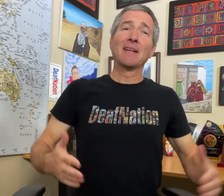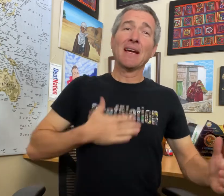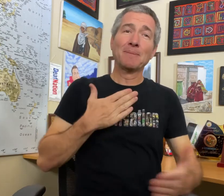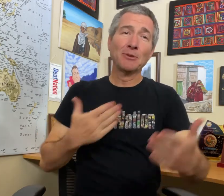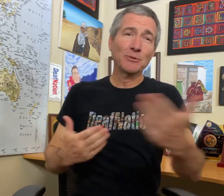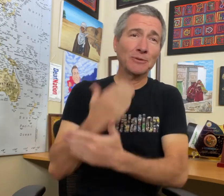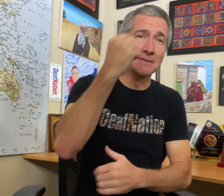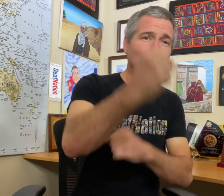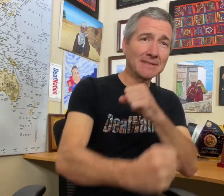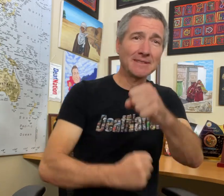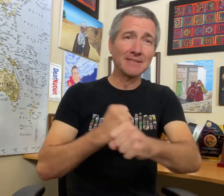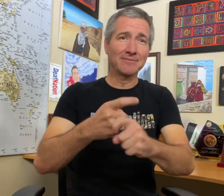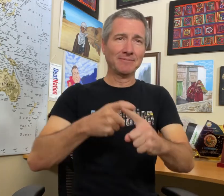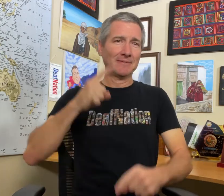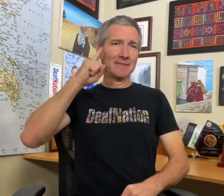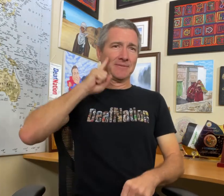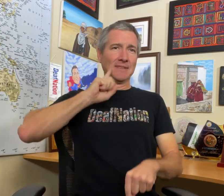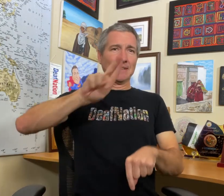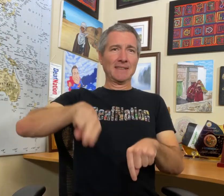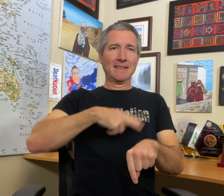Happy New Year from DeafNation!